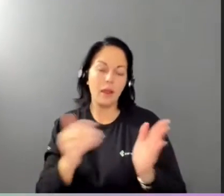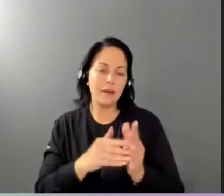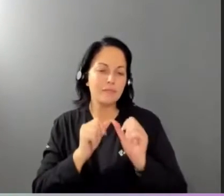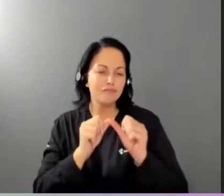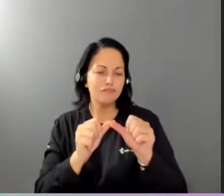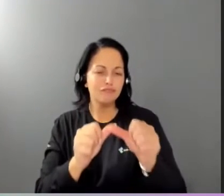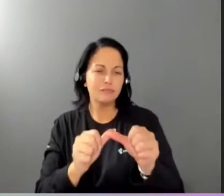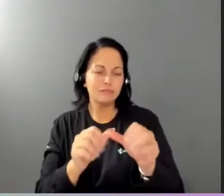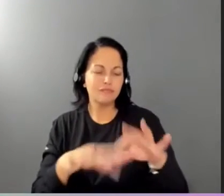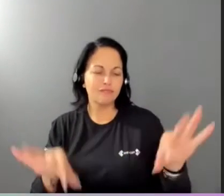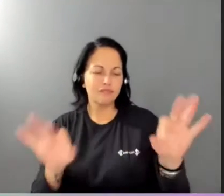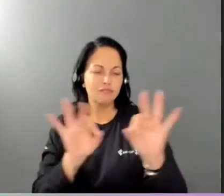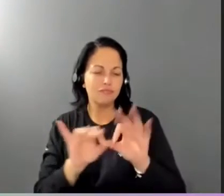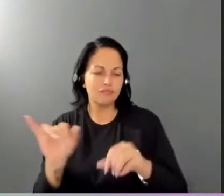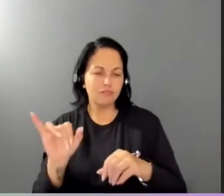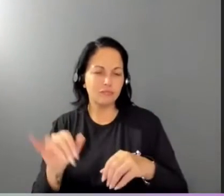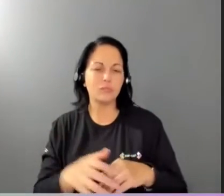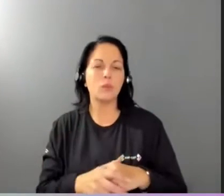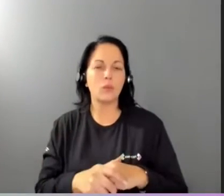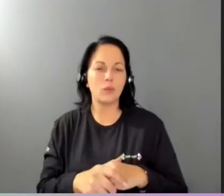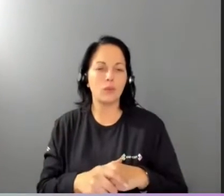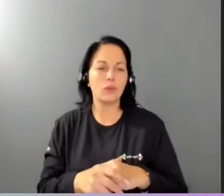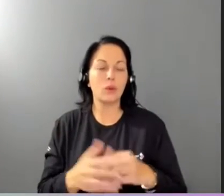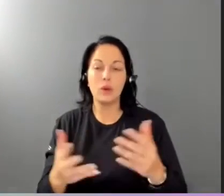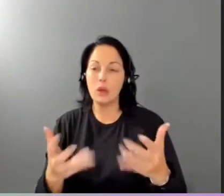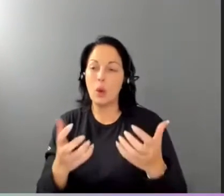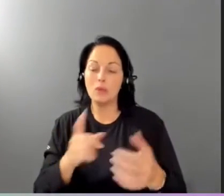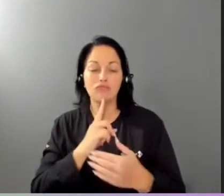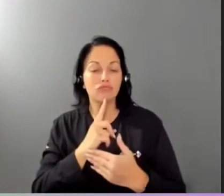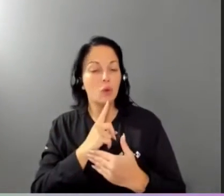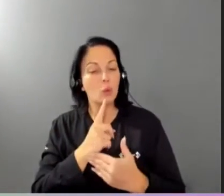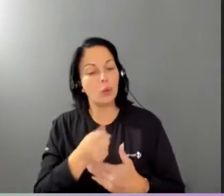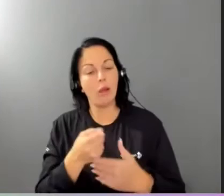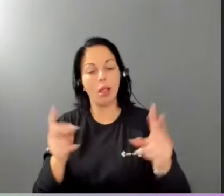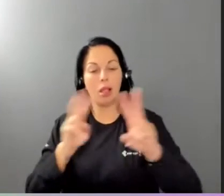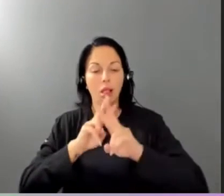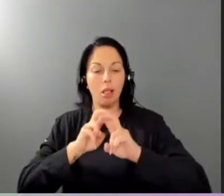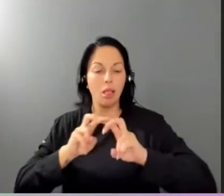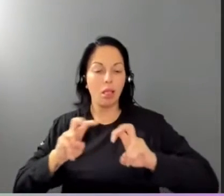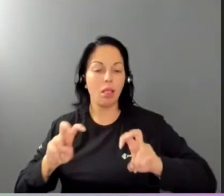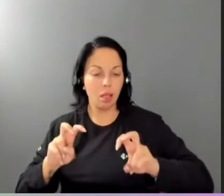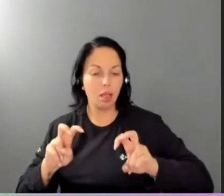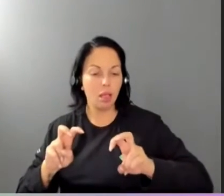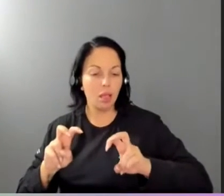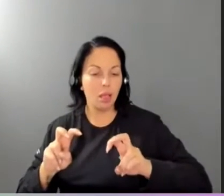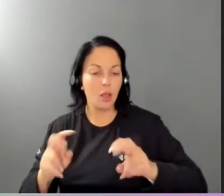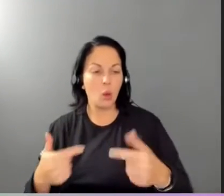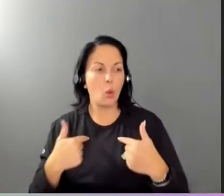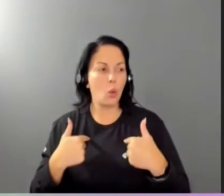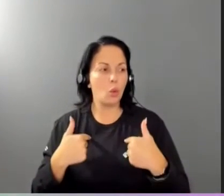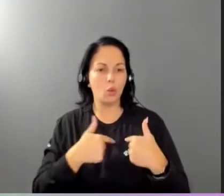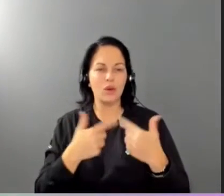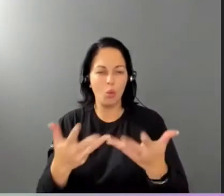you want to talk about the levels before -- [JONATHAN] Inconsistency perfect segment, and of course